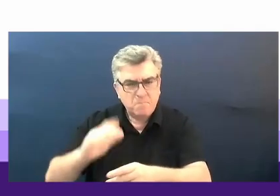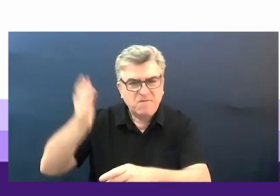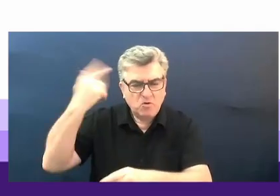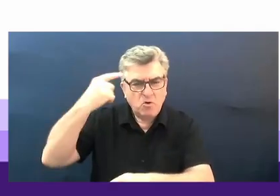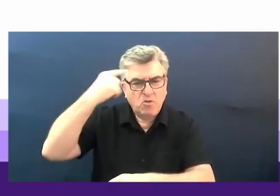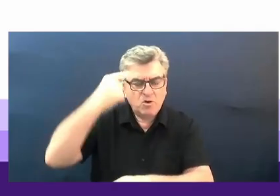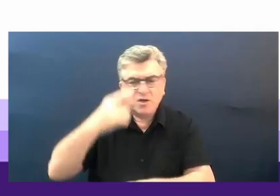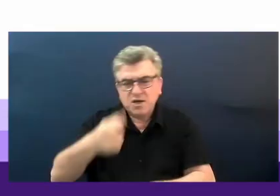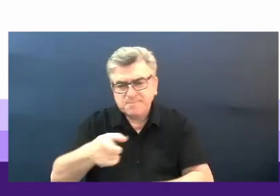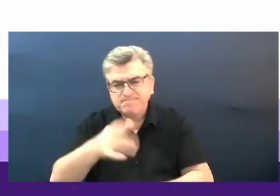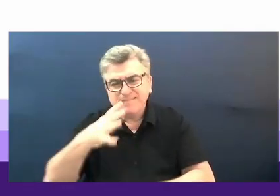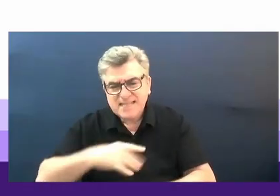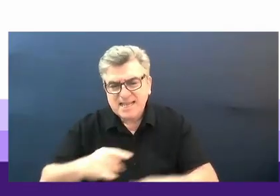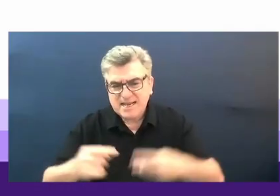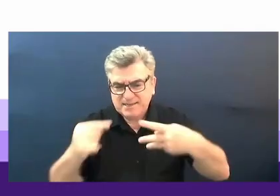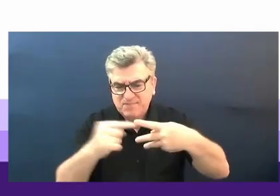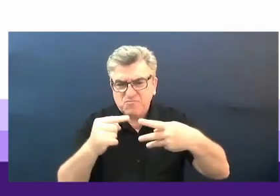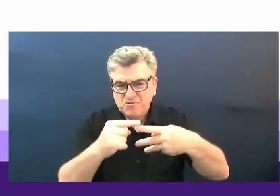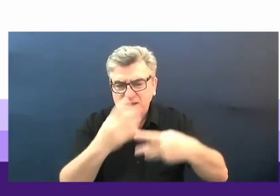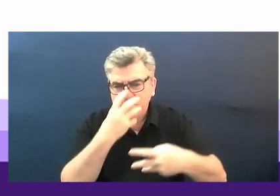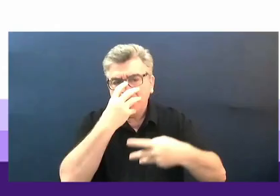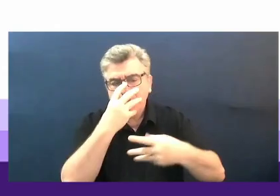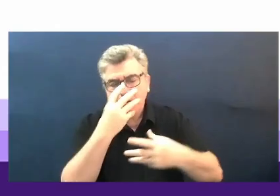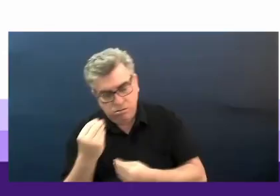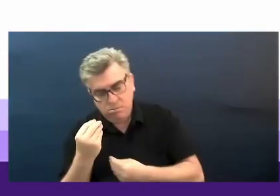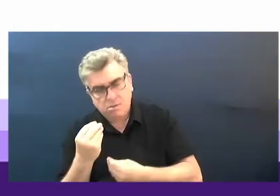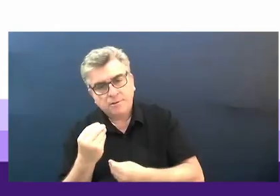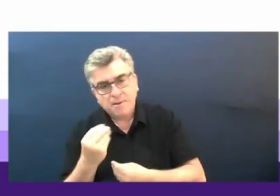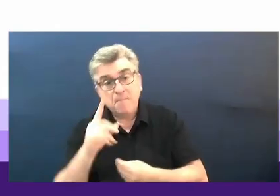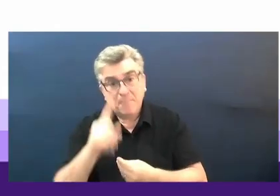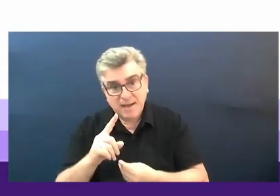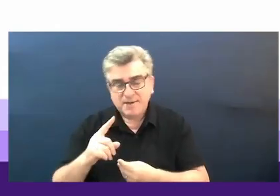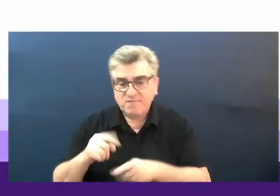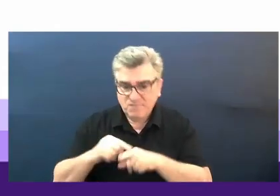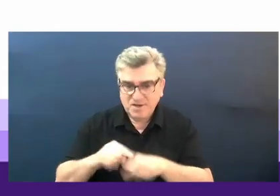we started working with them, who have surprised us and been successful having immunizations and